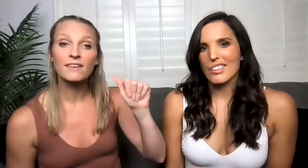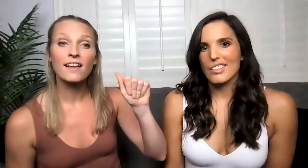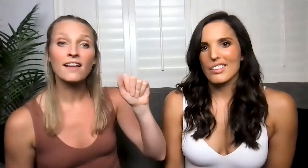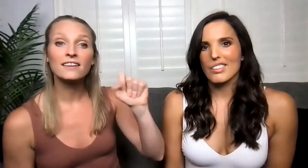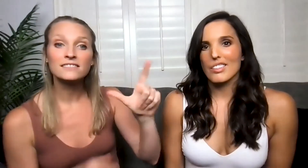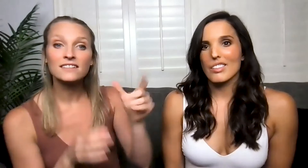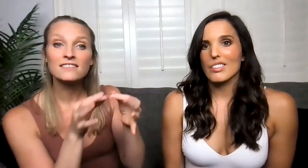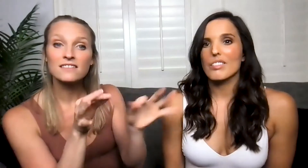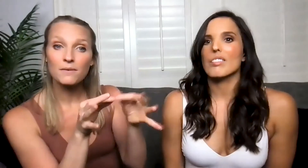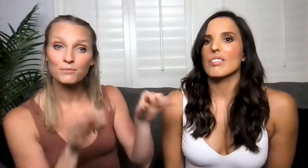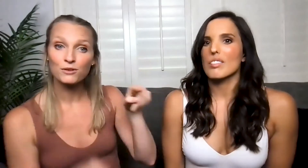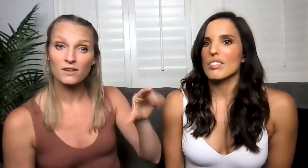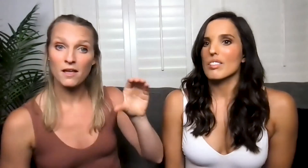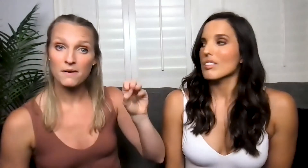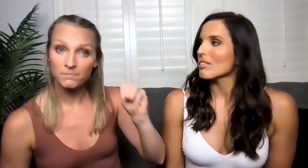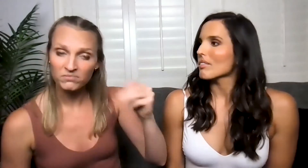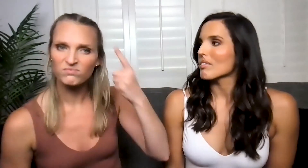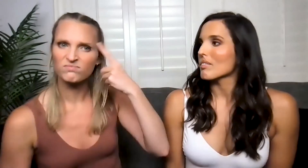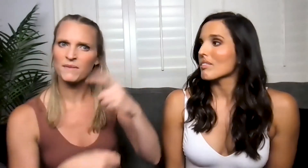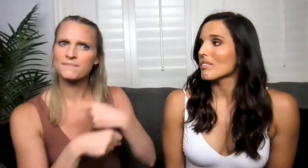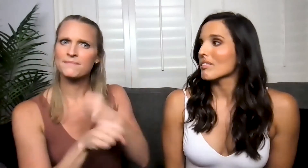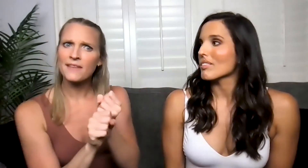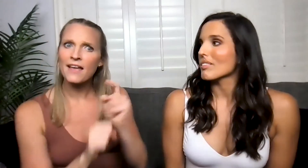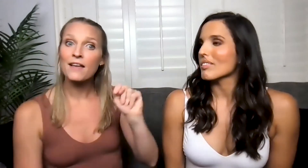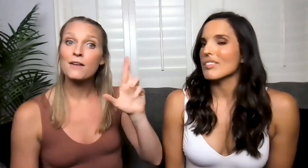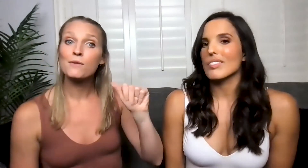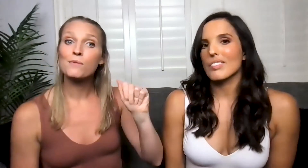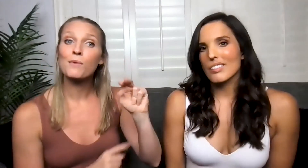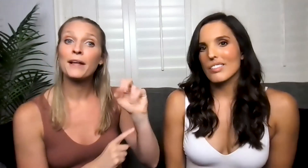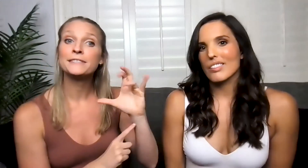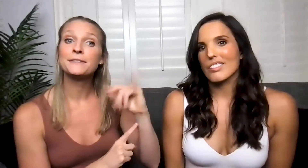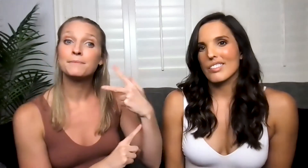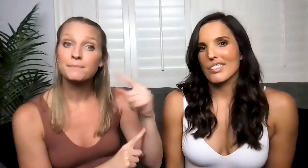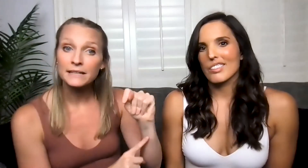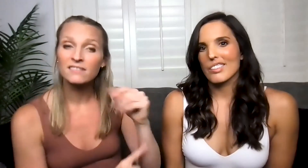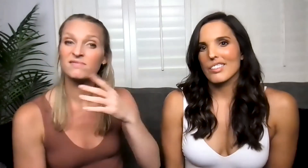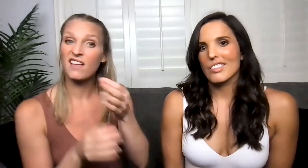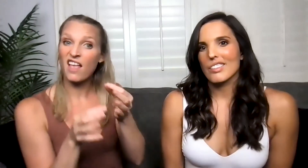at aslcaptions.com for making the transcripts and captions